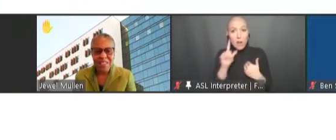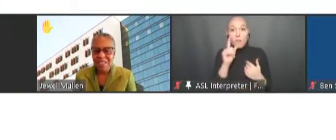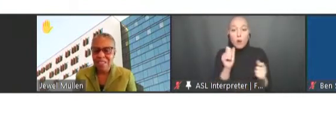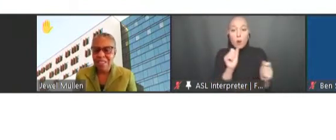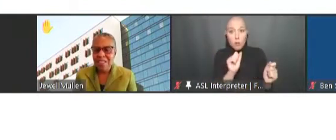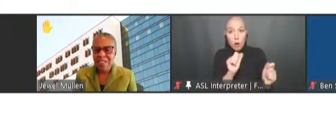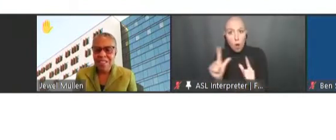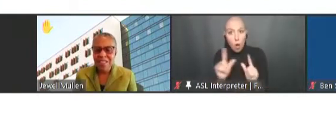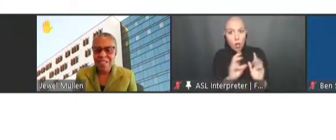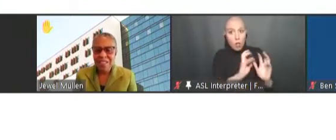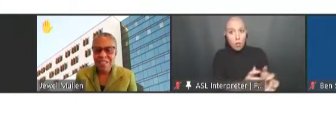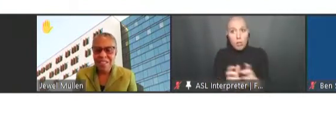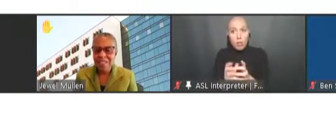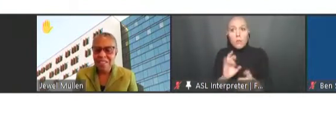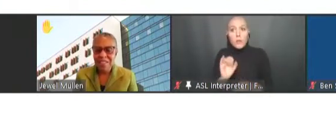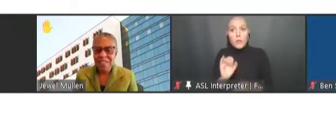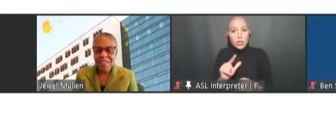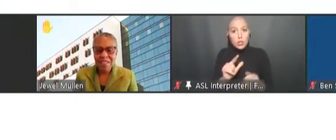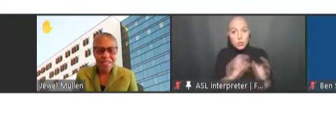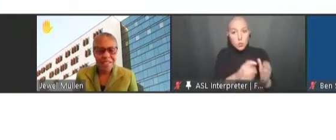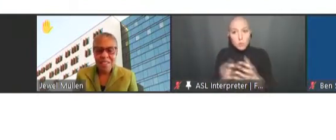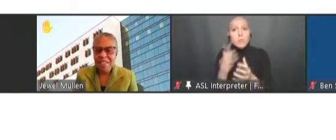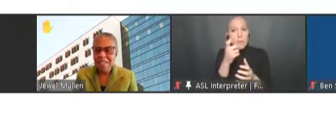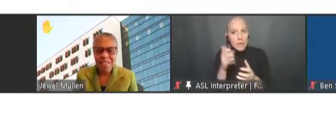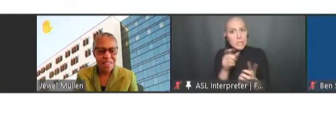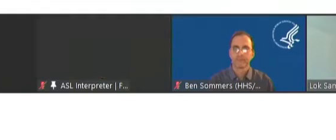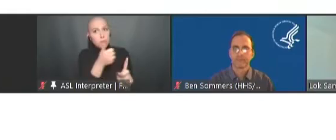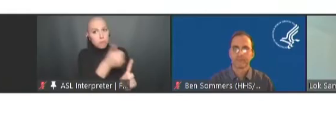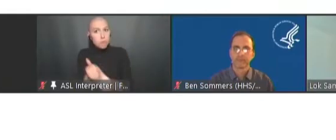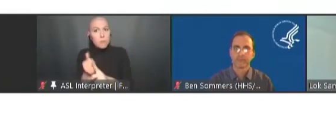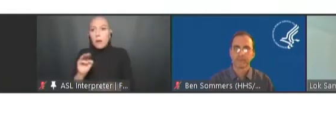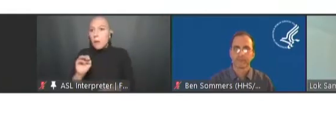Lok Wong Sampson: